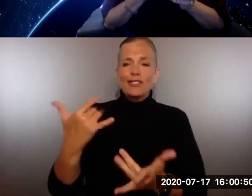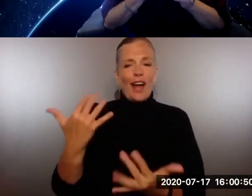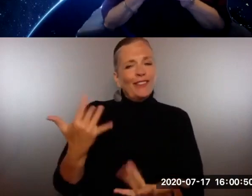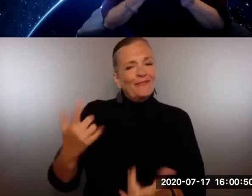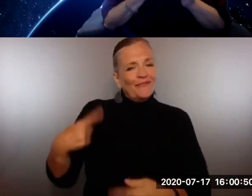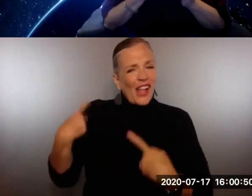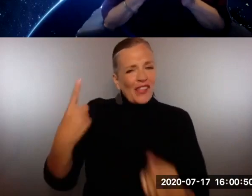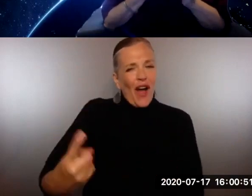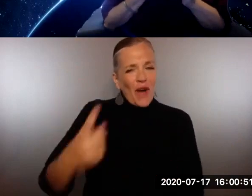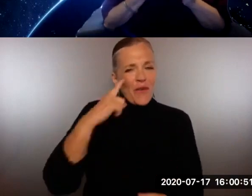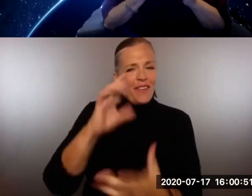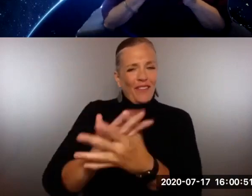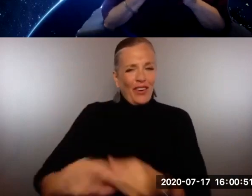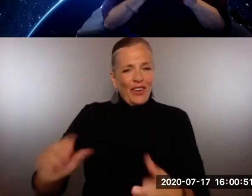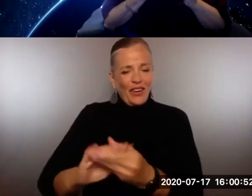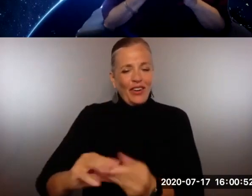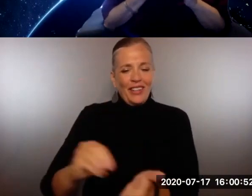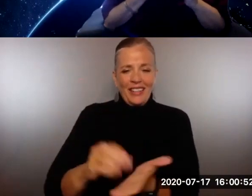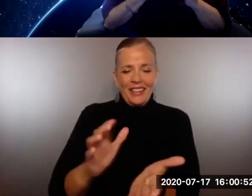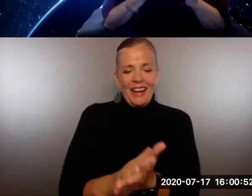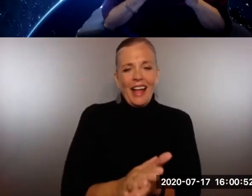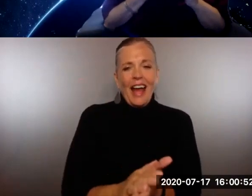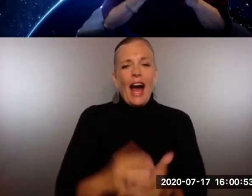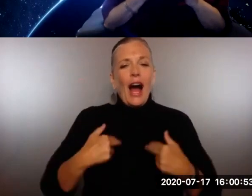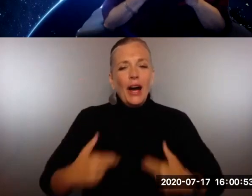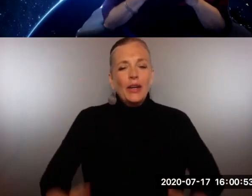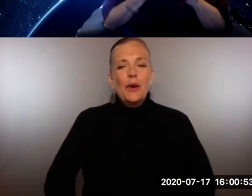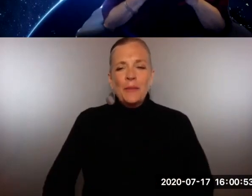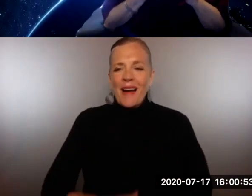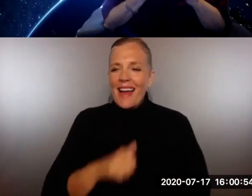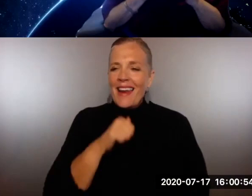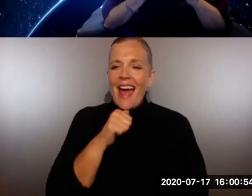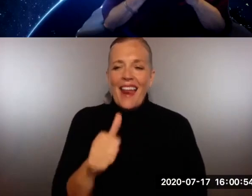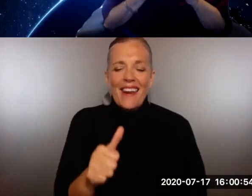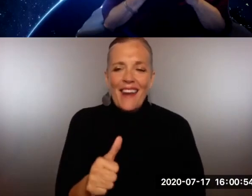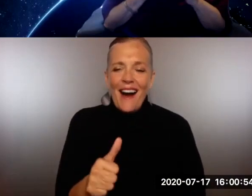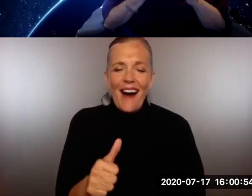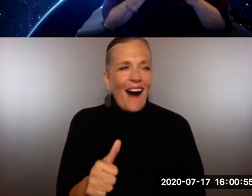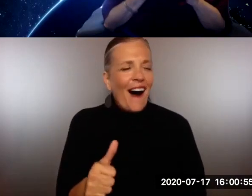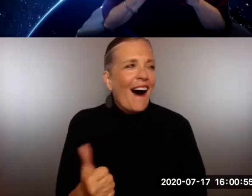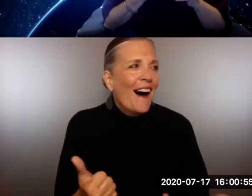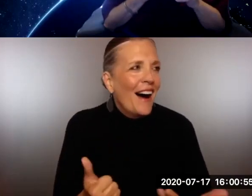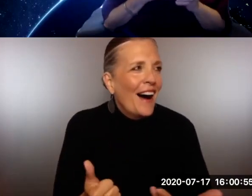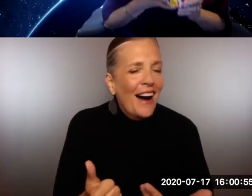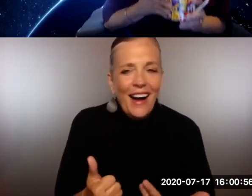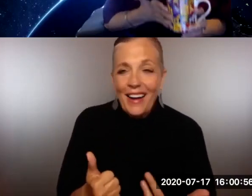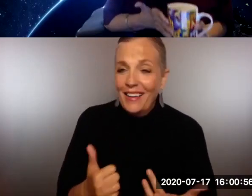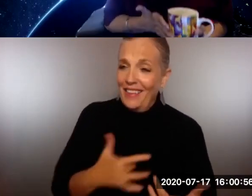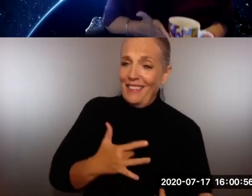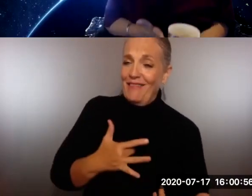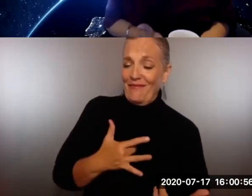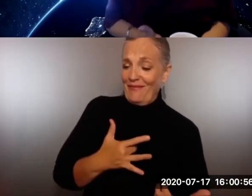An Unrepentant Memoir of a Disability Rights Activist. The book is a must-read.